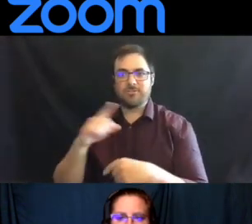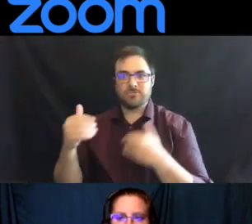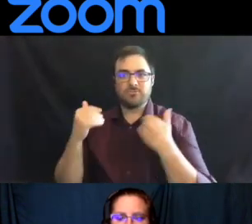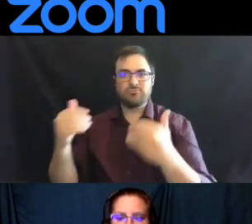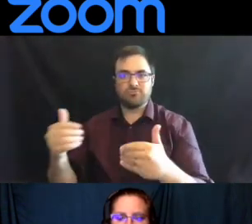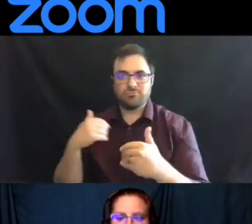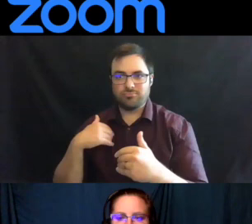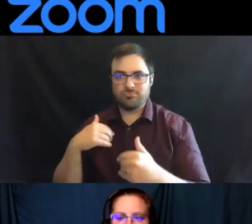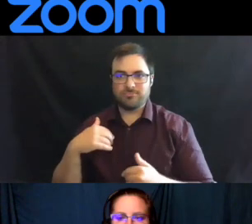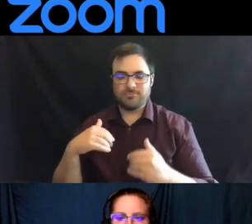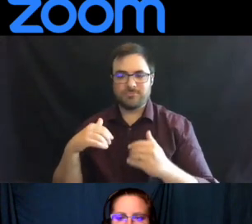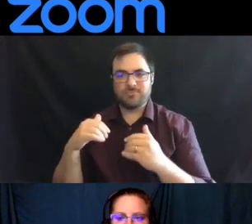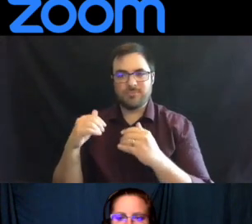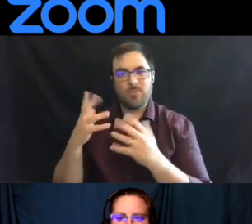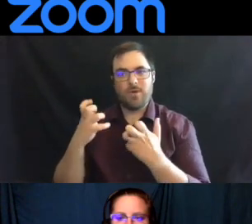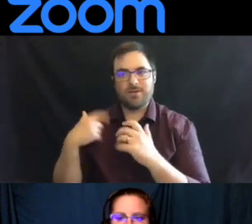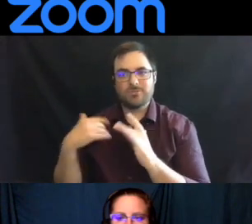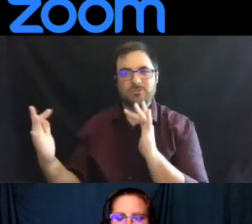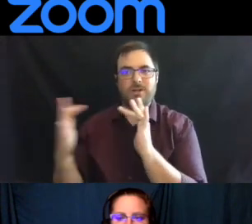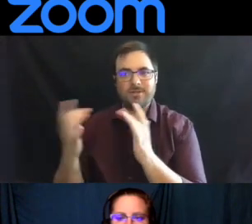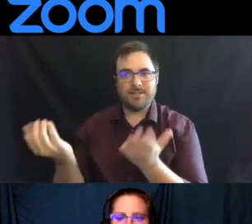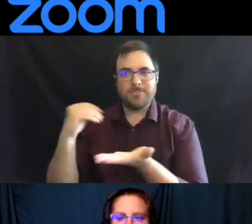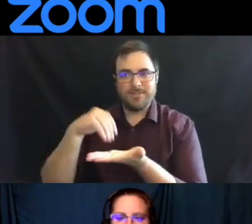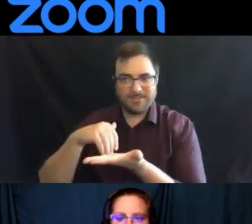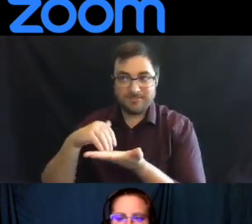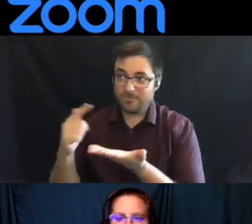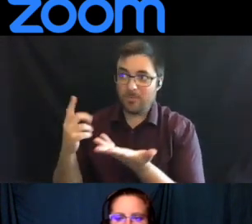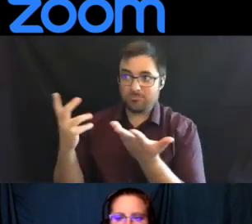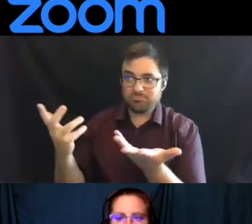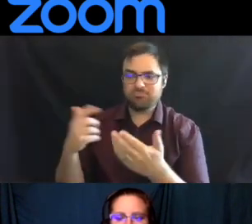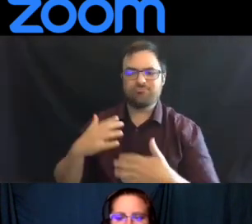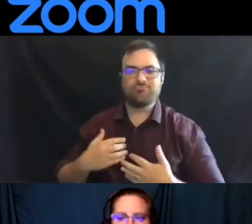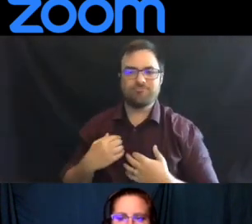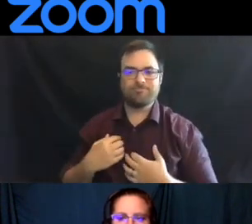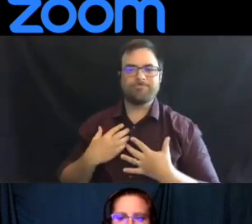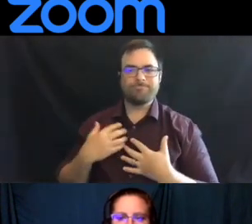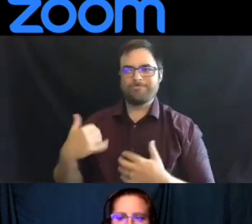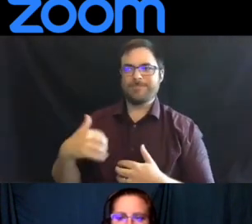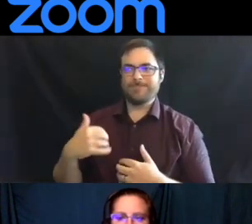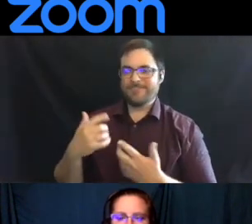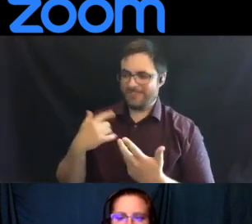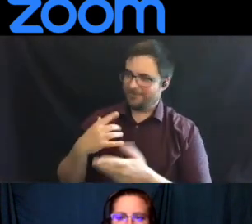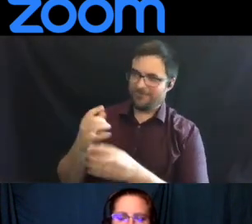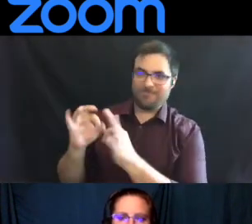So that's very encouraging that families like the fact that we're reaching out. They